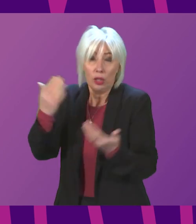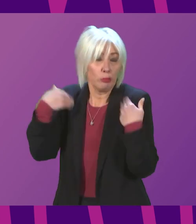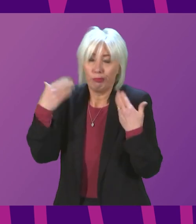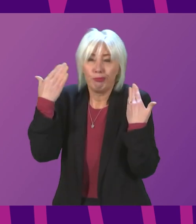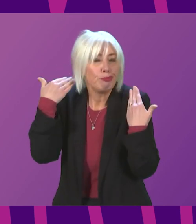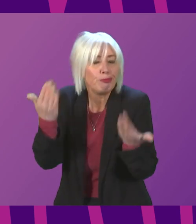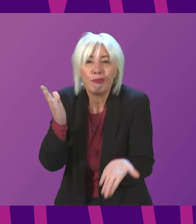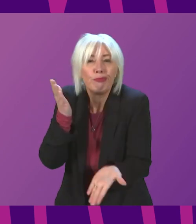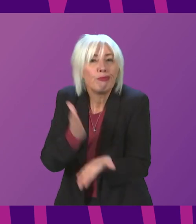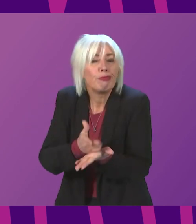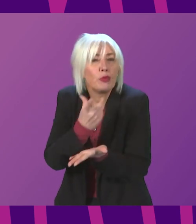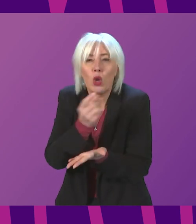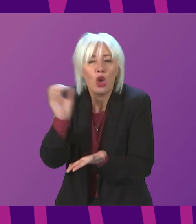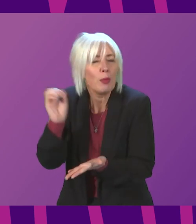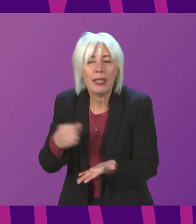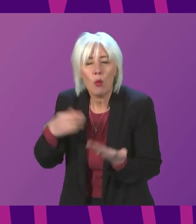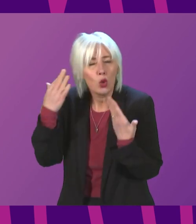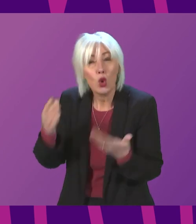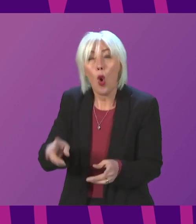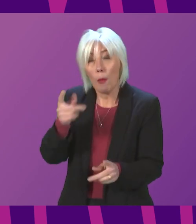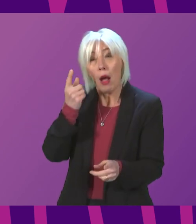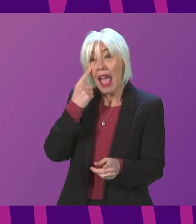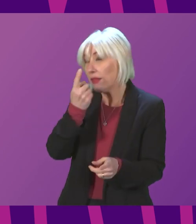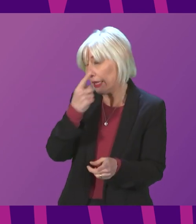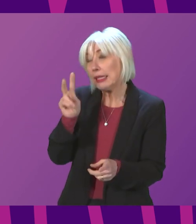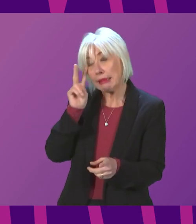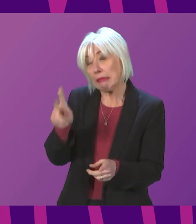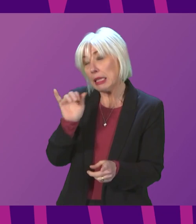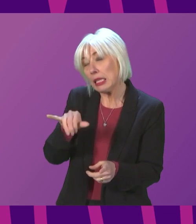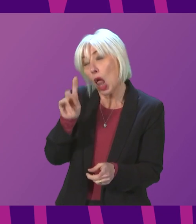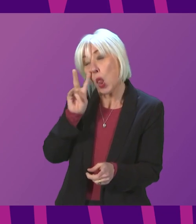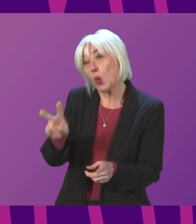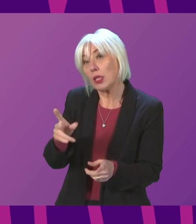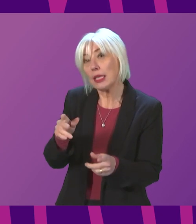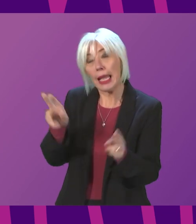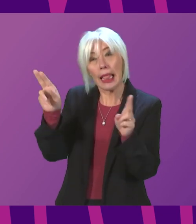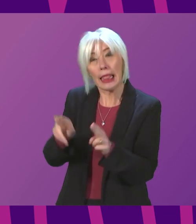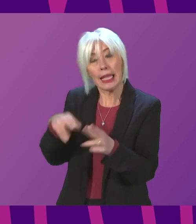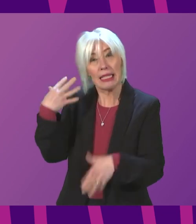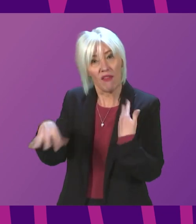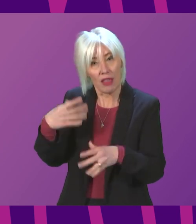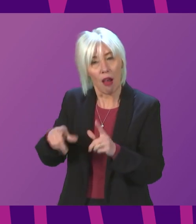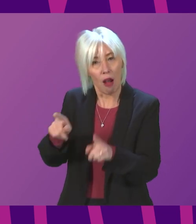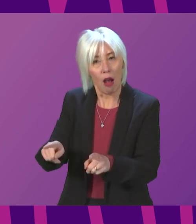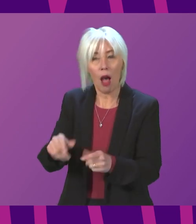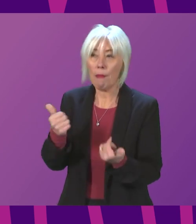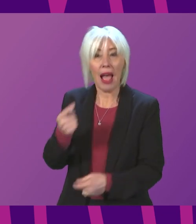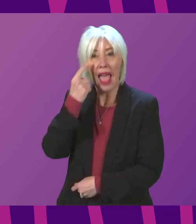but all the evidence points to that. We need to make two caveats, the first of which is that, so far, the evidence is largely